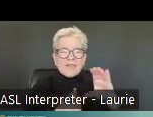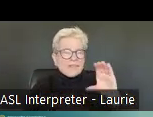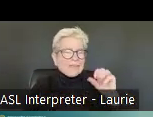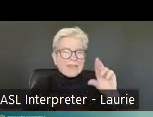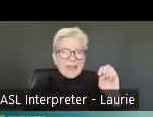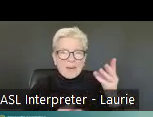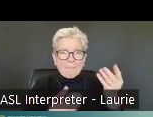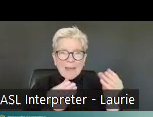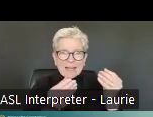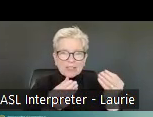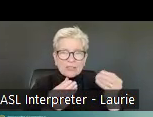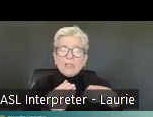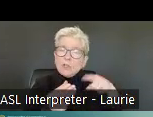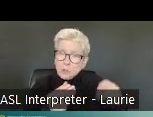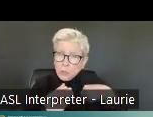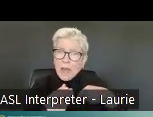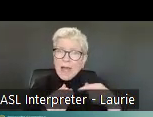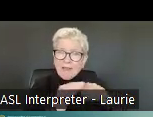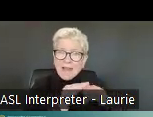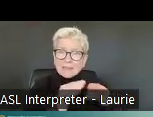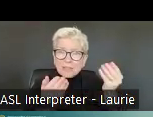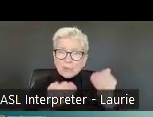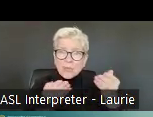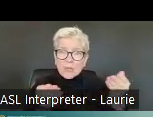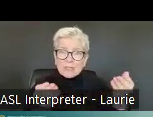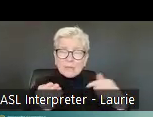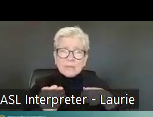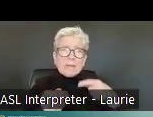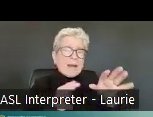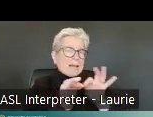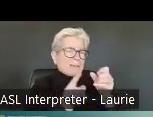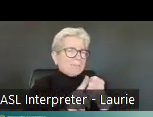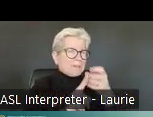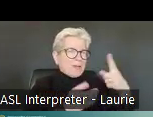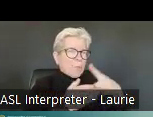have access to these resources. I just want to tell you what's in them so you know exactly